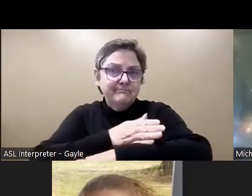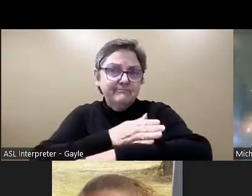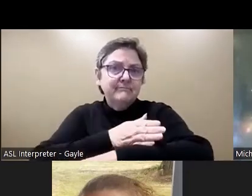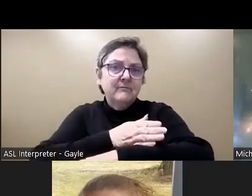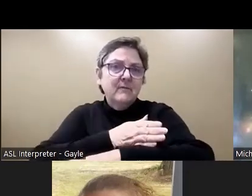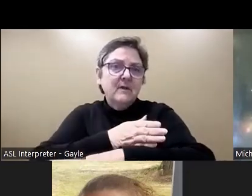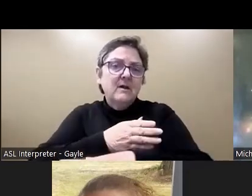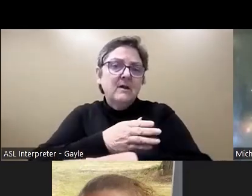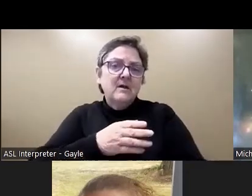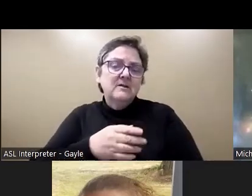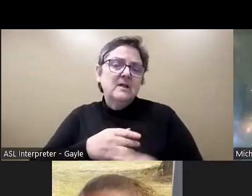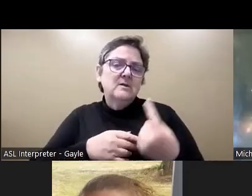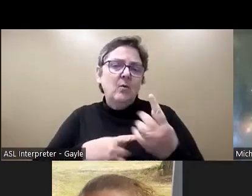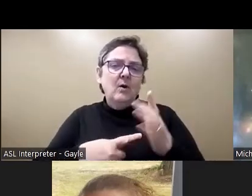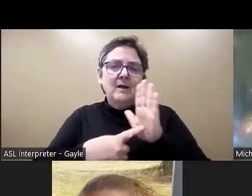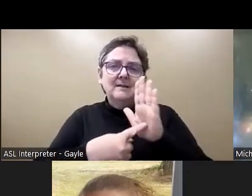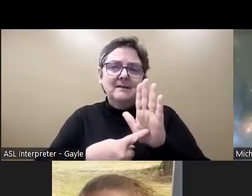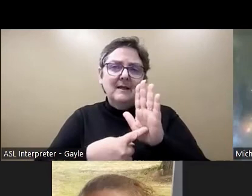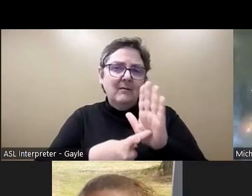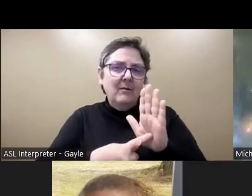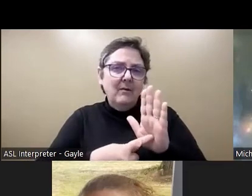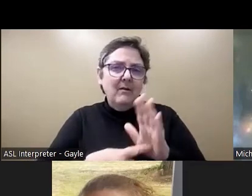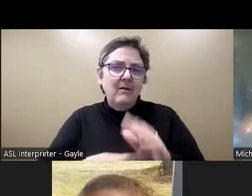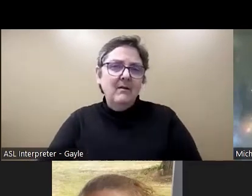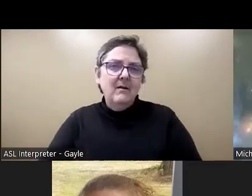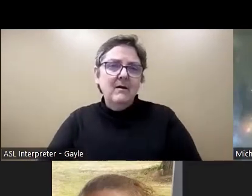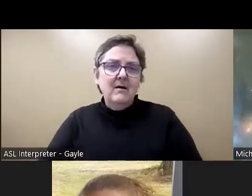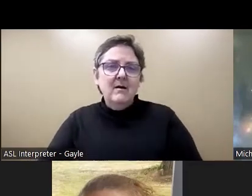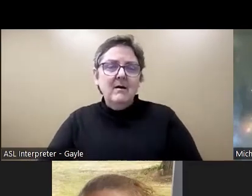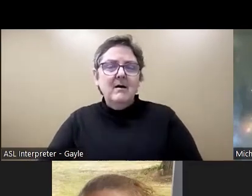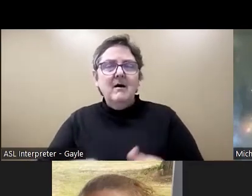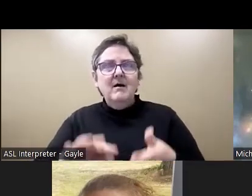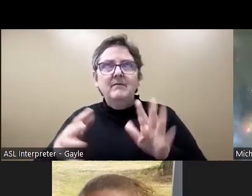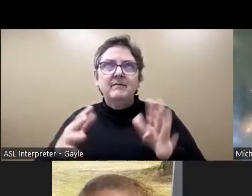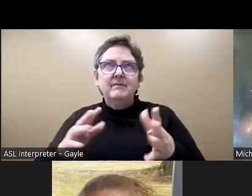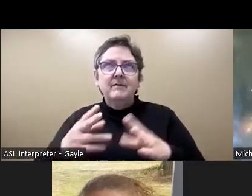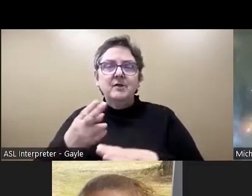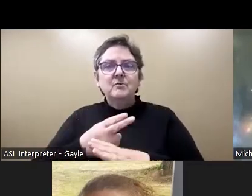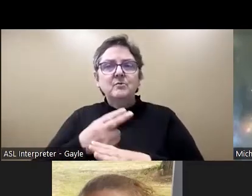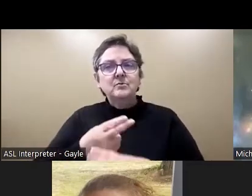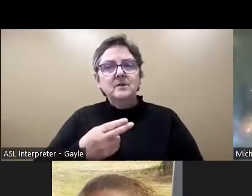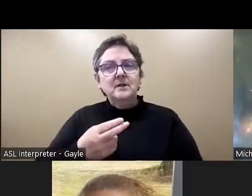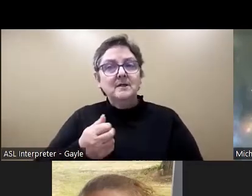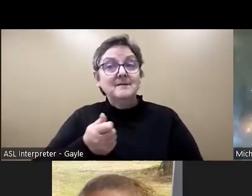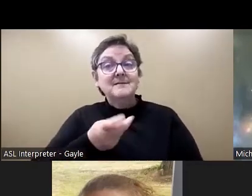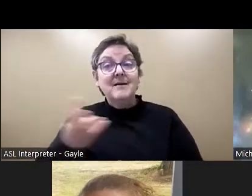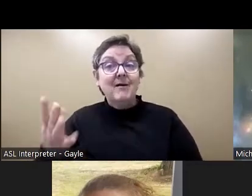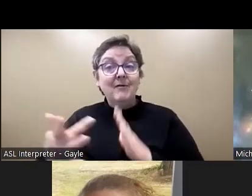So that's one example of how kind of a combination of technologies pushed out books to children,